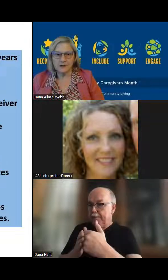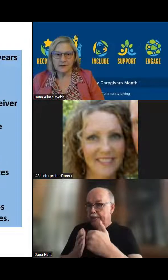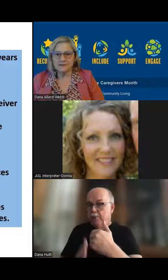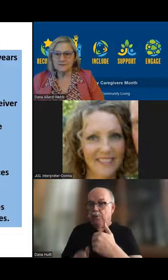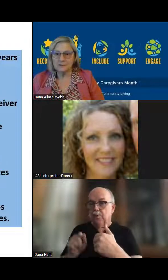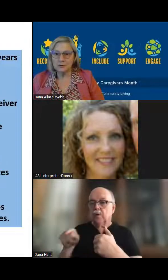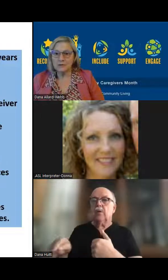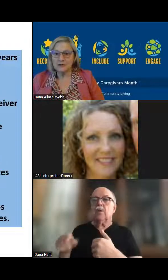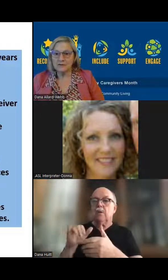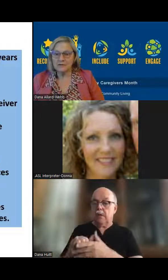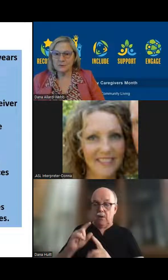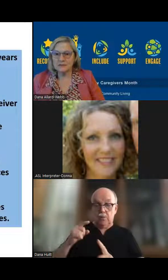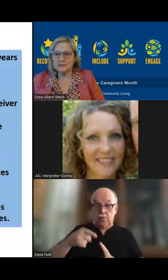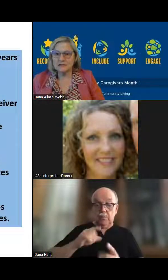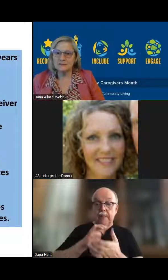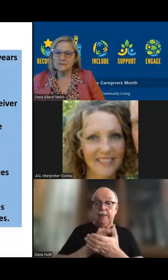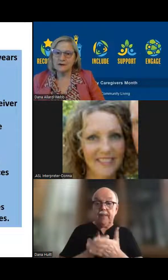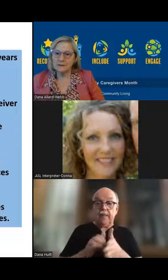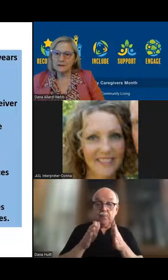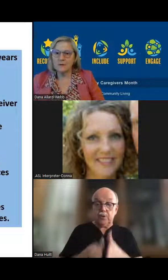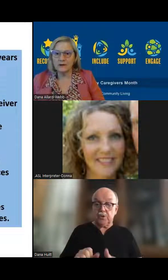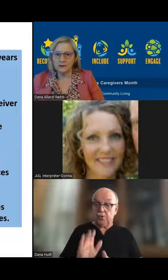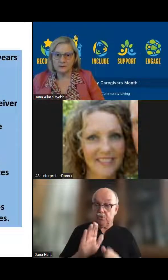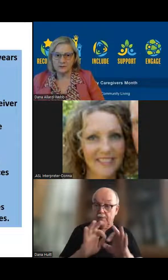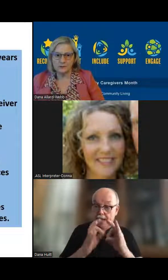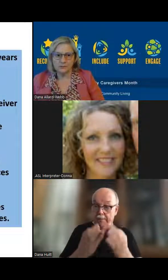a course training, too, all over the state. And then we're also working on pathways to